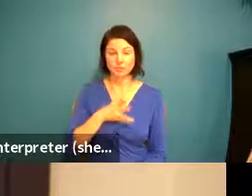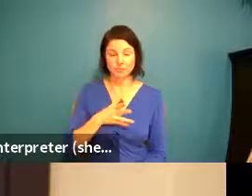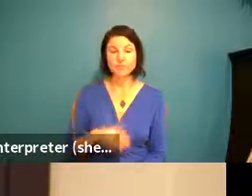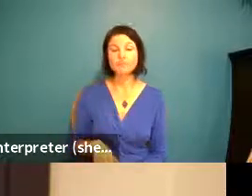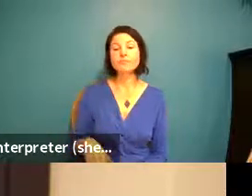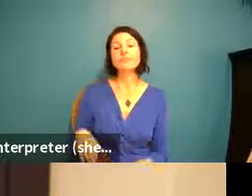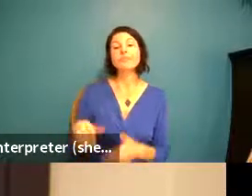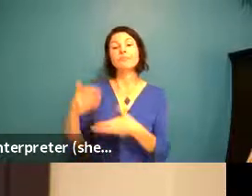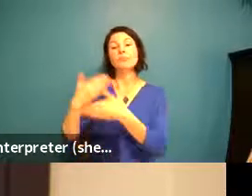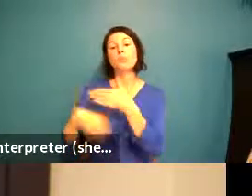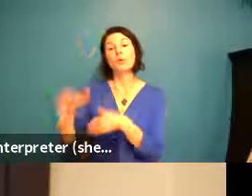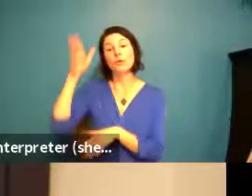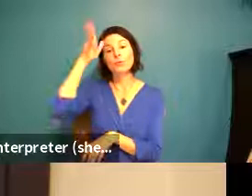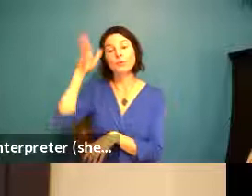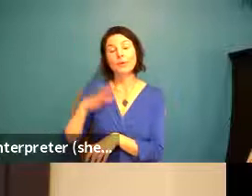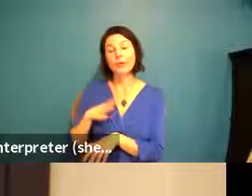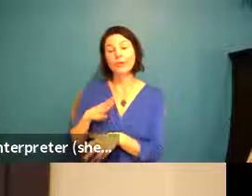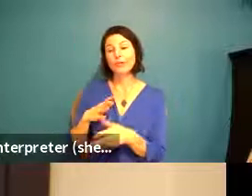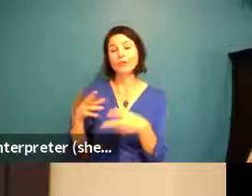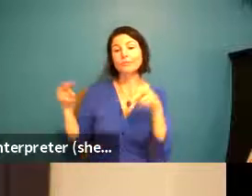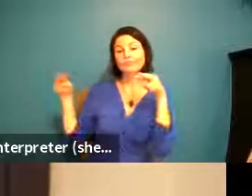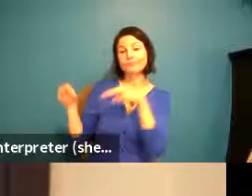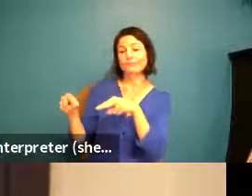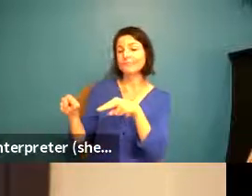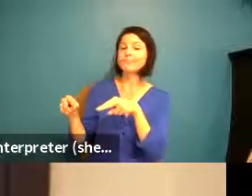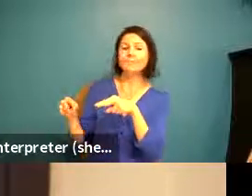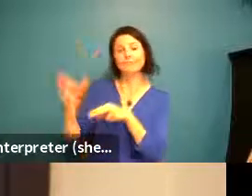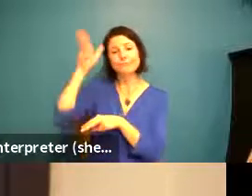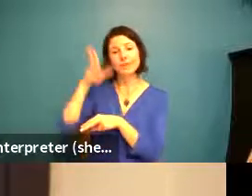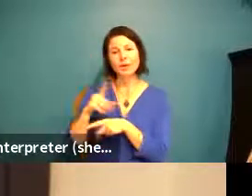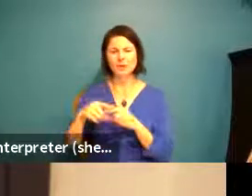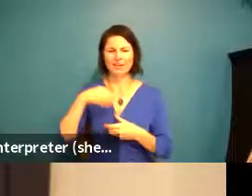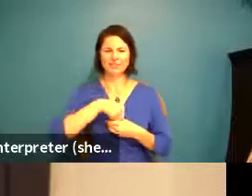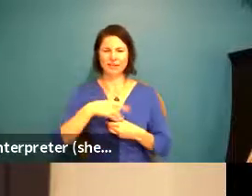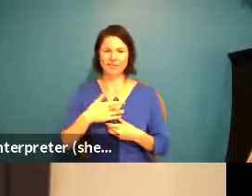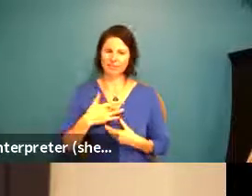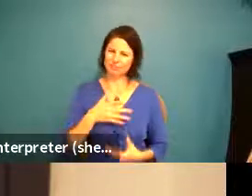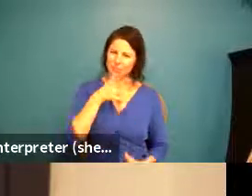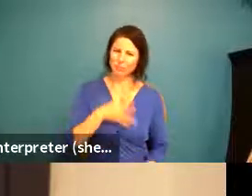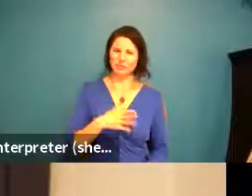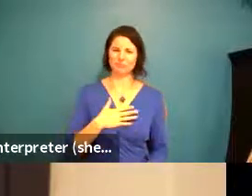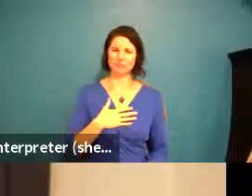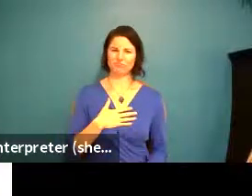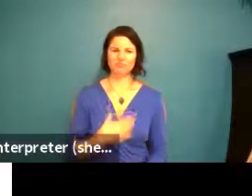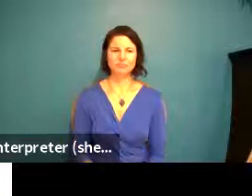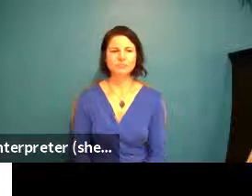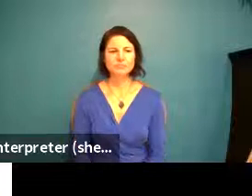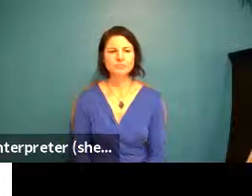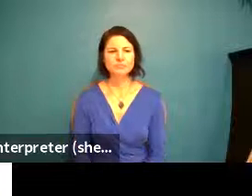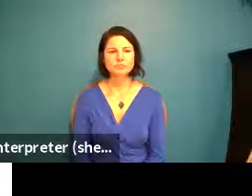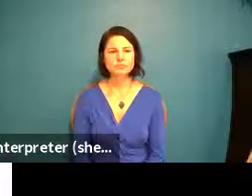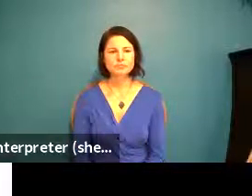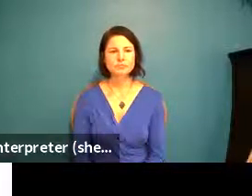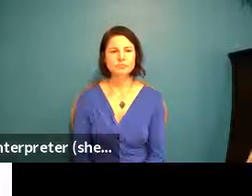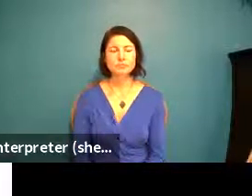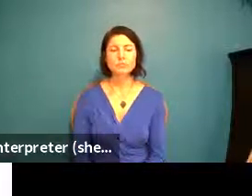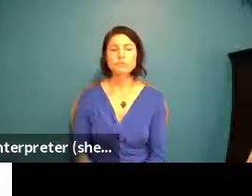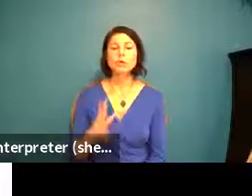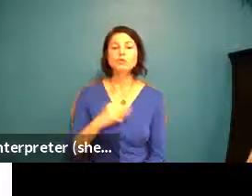male at birth, but identify inside innately that they are women. So when we think of trans women, we often think of the ones who